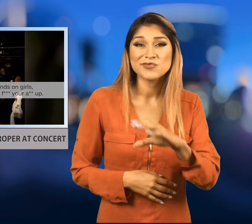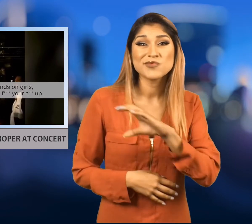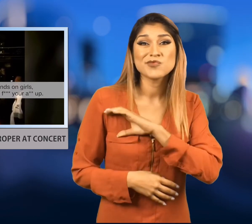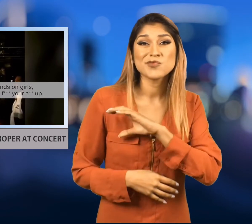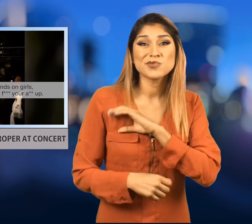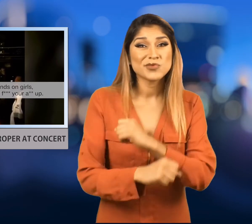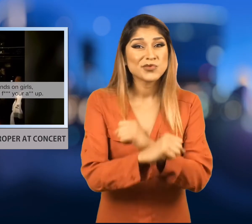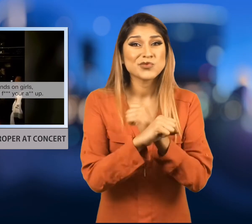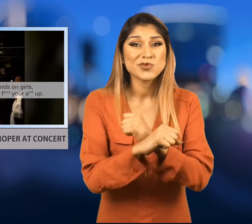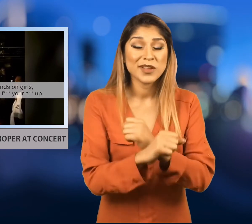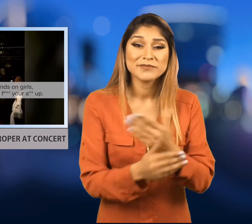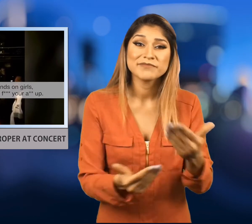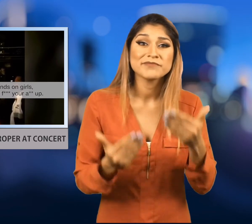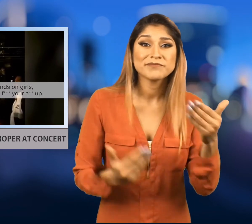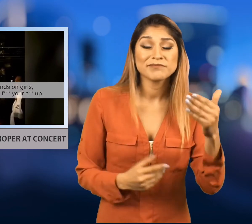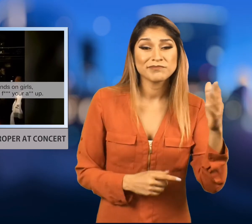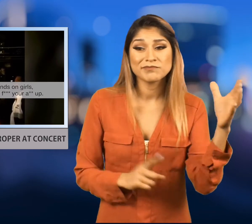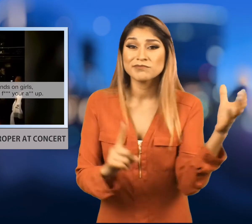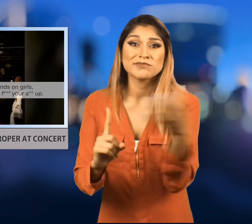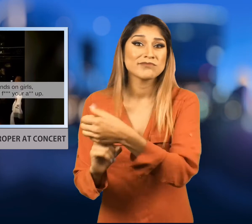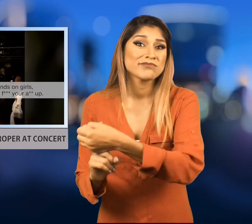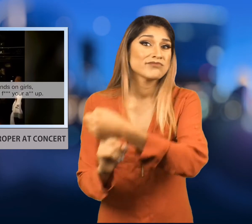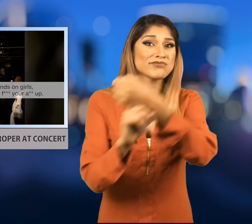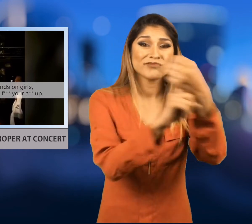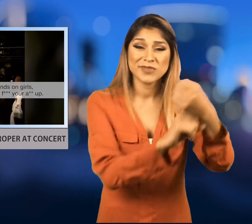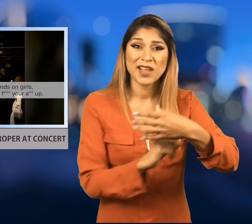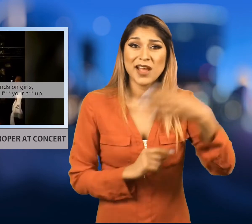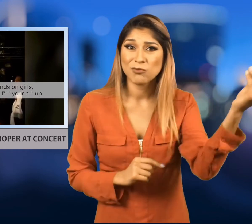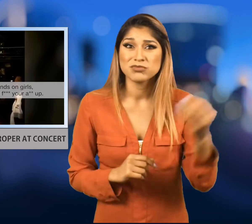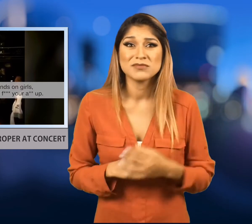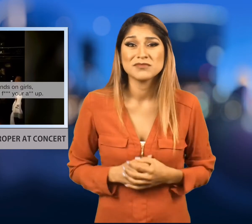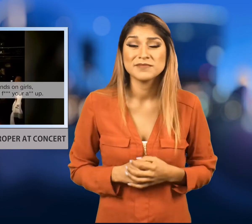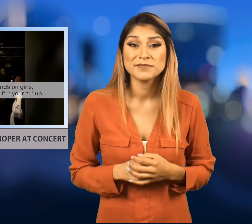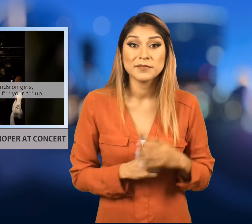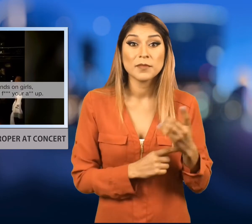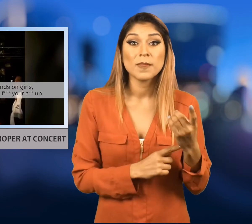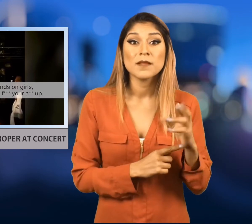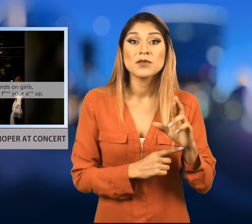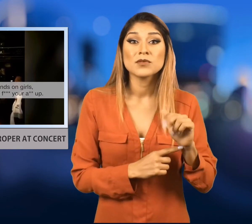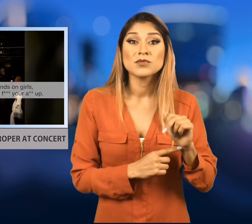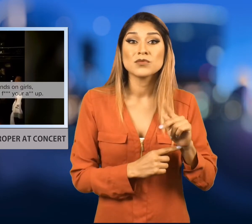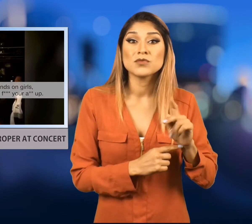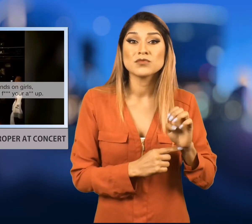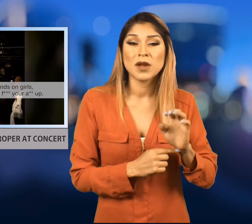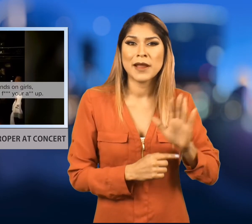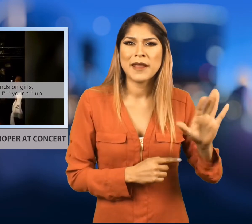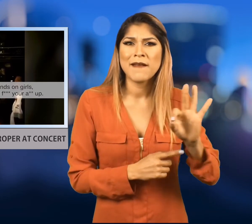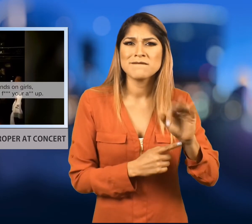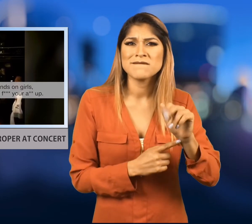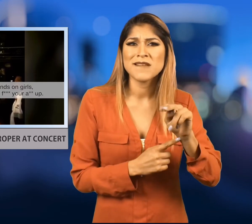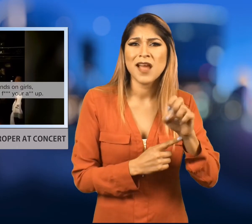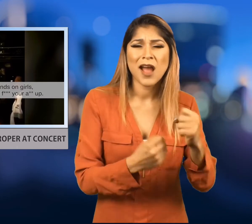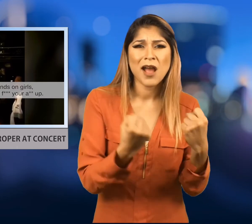Security eventually escorted the man from the building. Many Drake fans have praised him